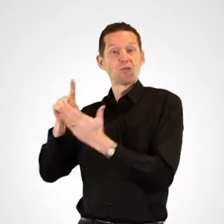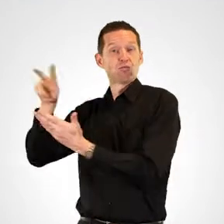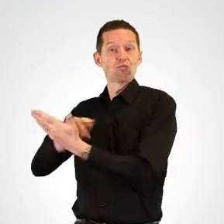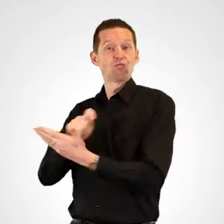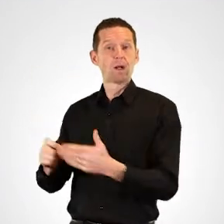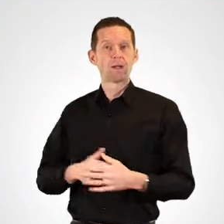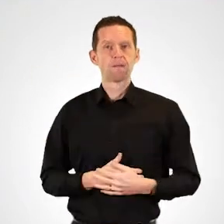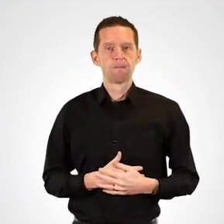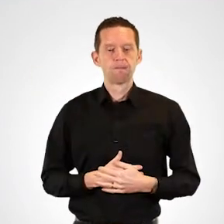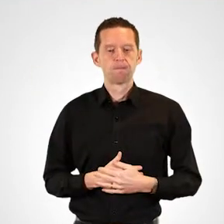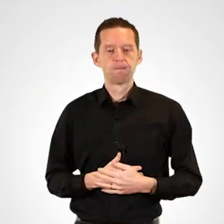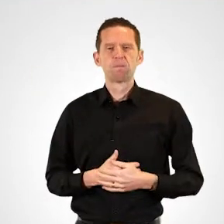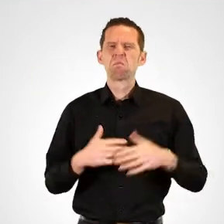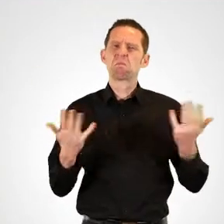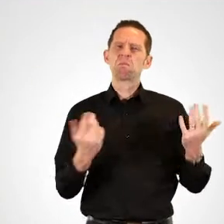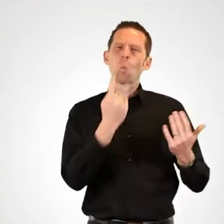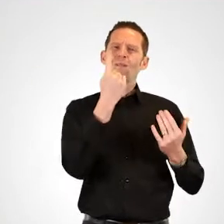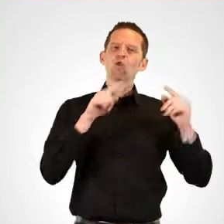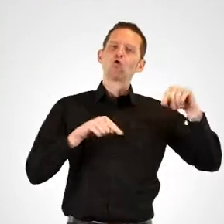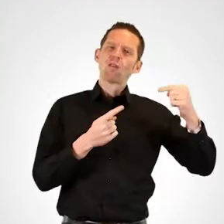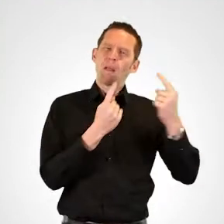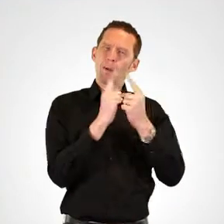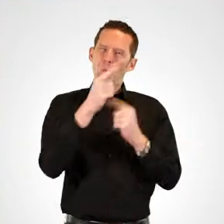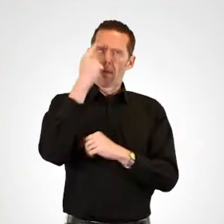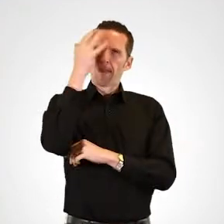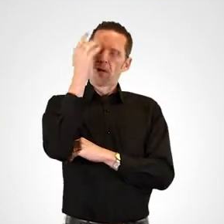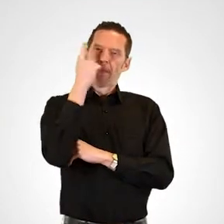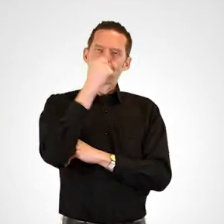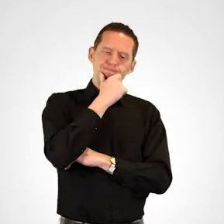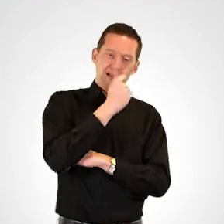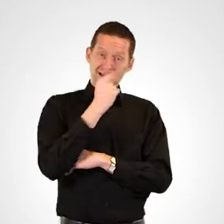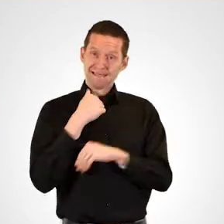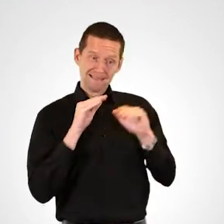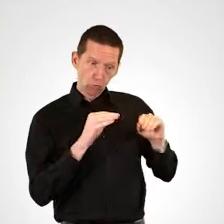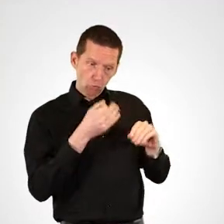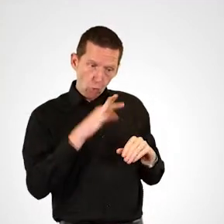And one of the challenges or one of the things to think about here is can you teach a child to rhyme?